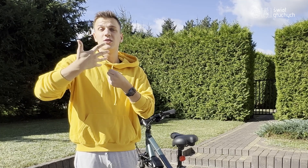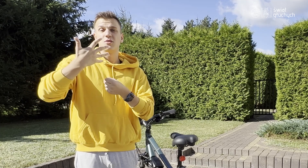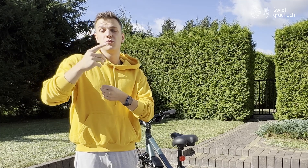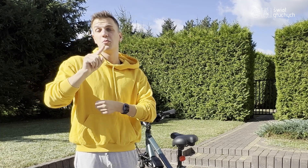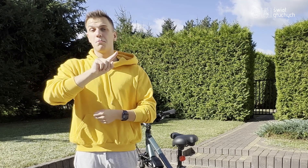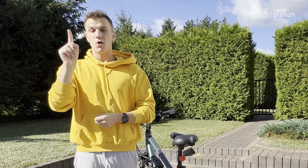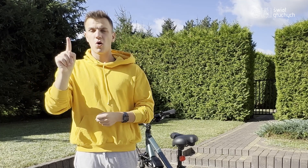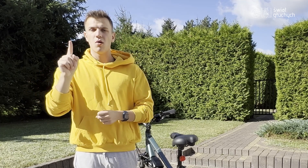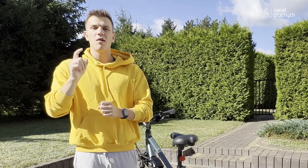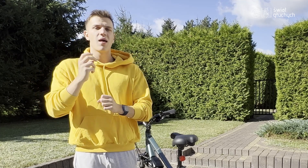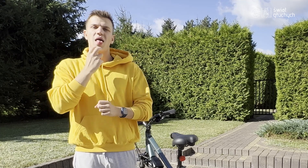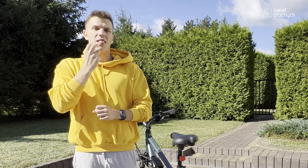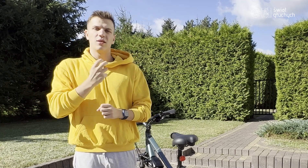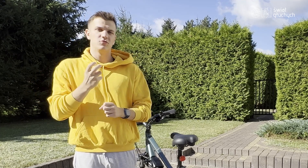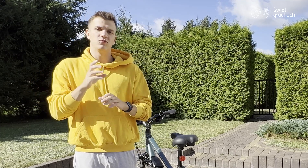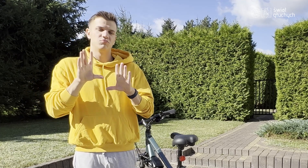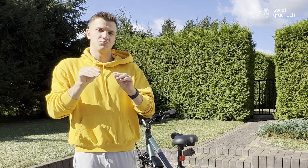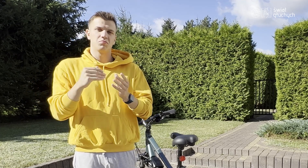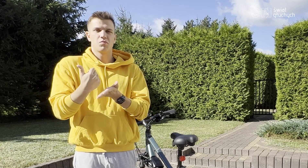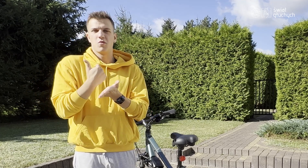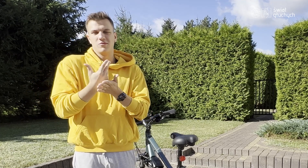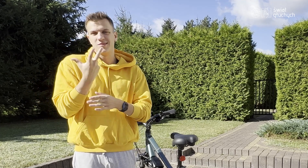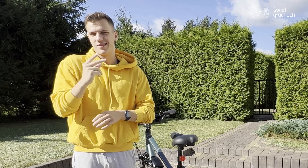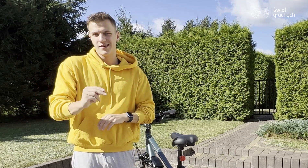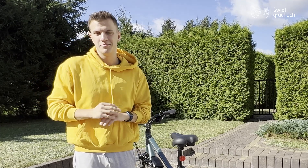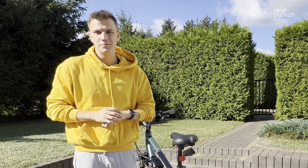once exceeded, we are on our own!